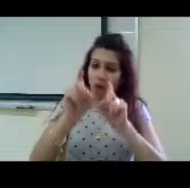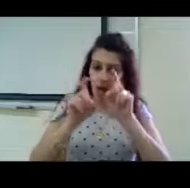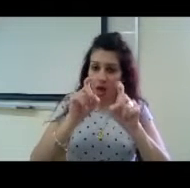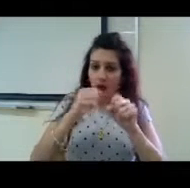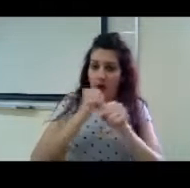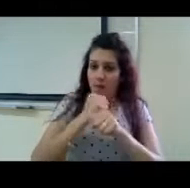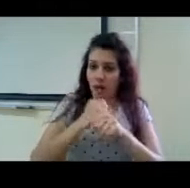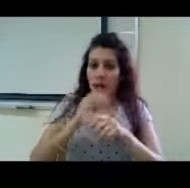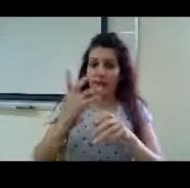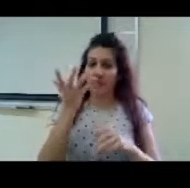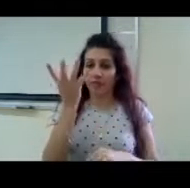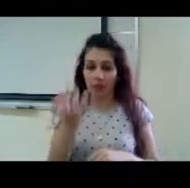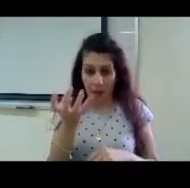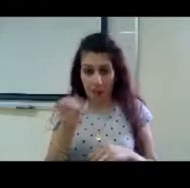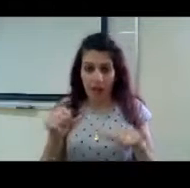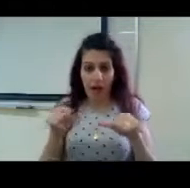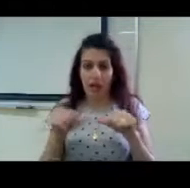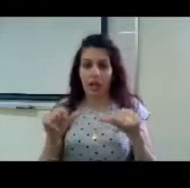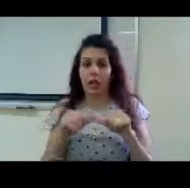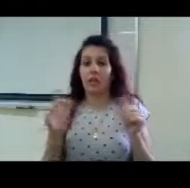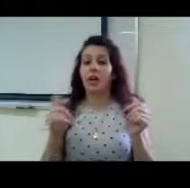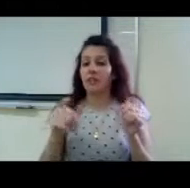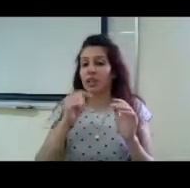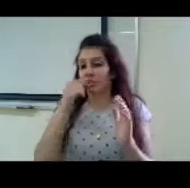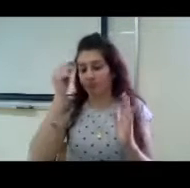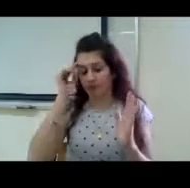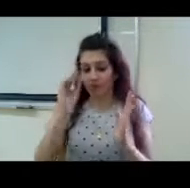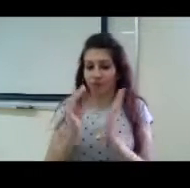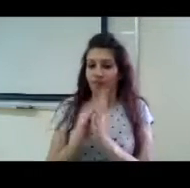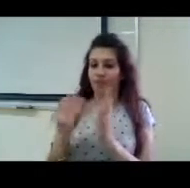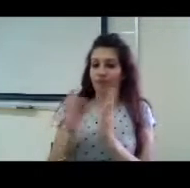to the platform and all of its contents but pedagogical support to educators to